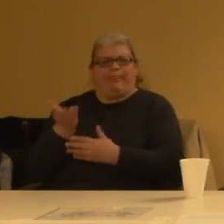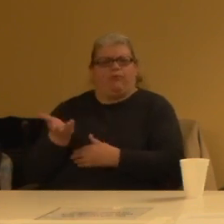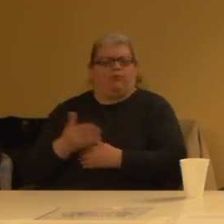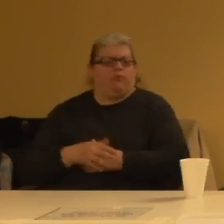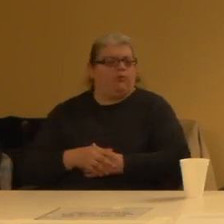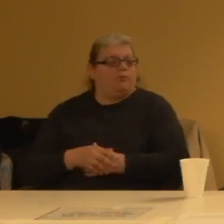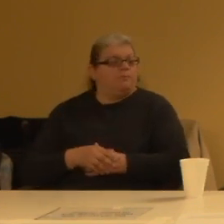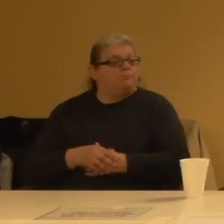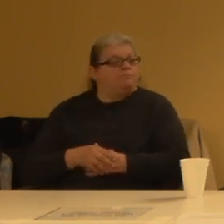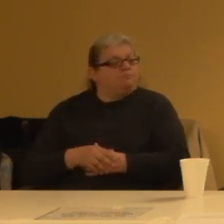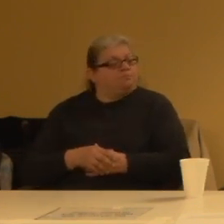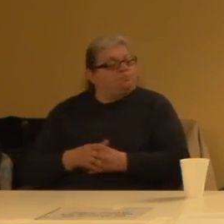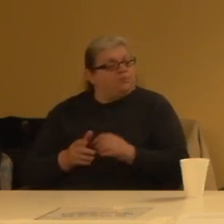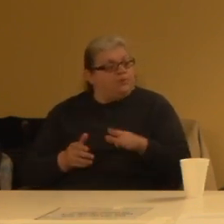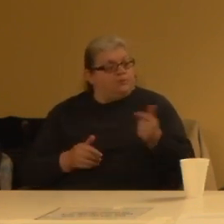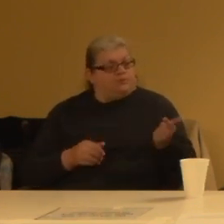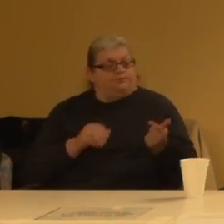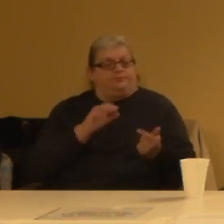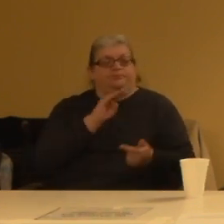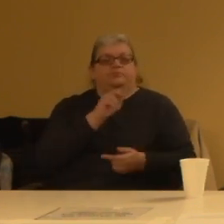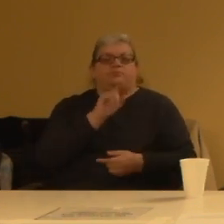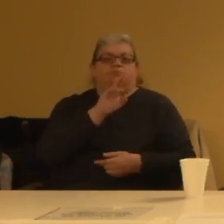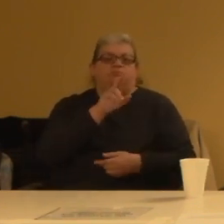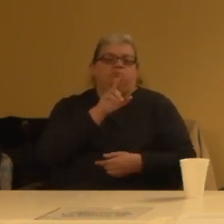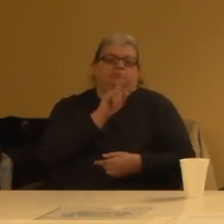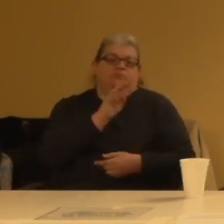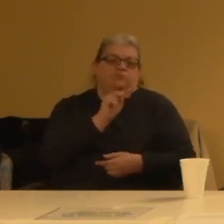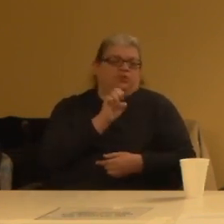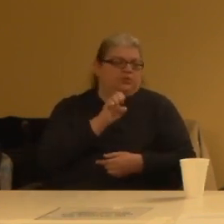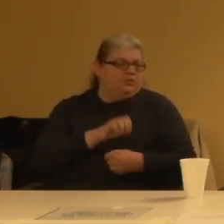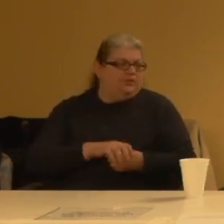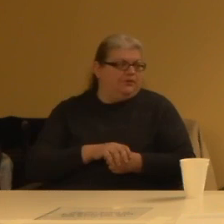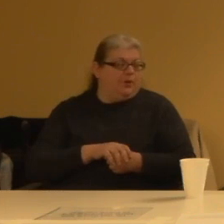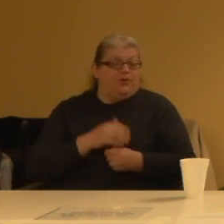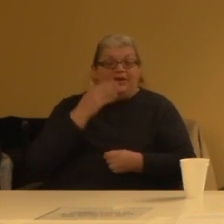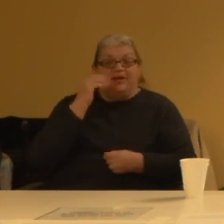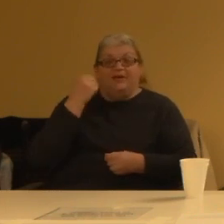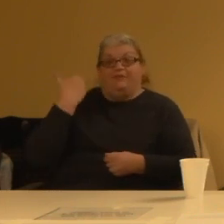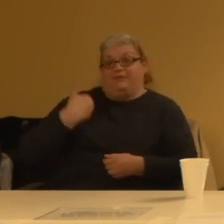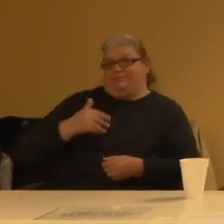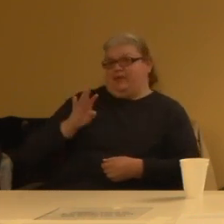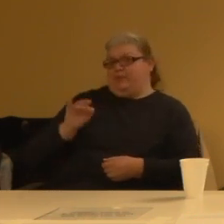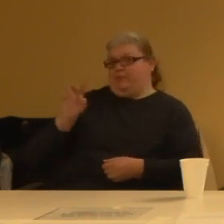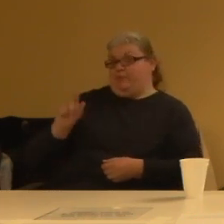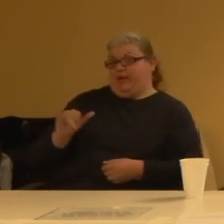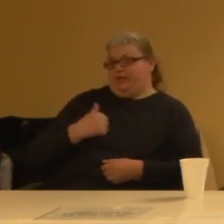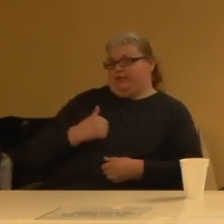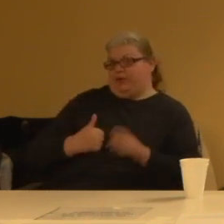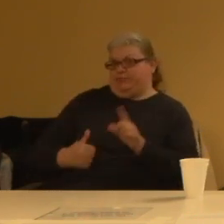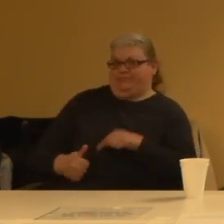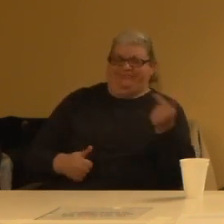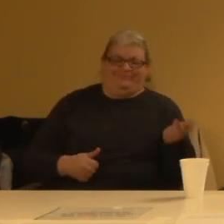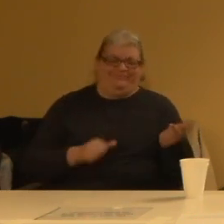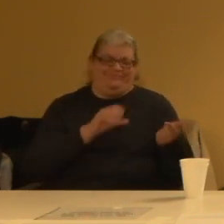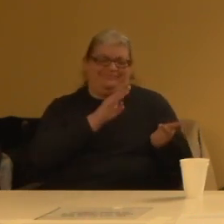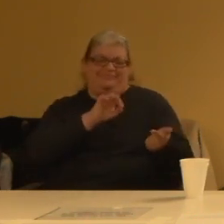Thank you, this is Martine, to add on to that. I keep forgetting to say my name, I'm sorry, that was Bradley. So this is Martine,